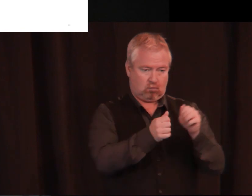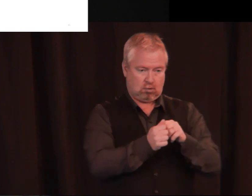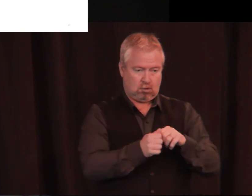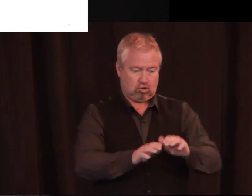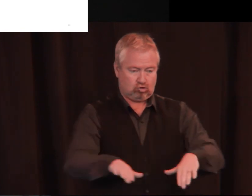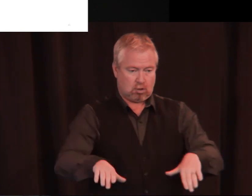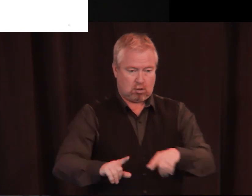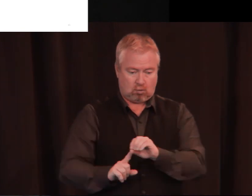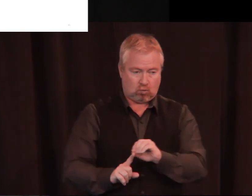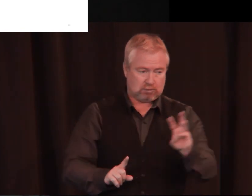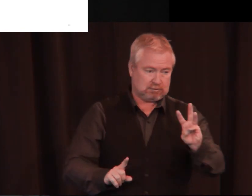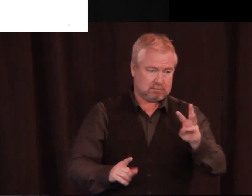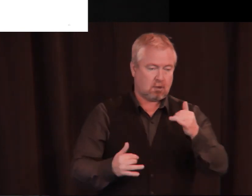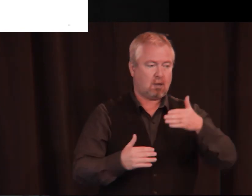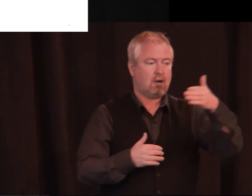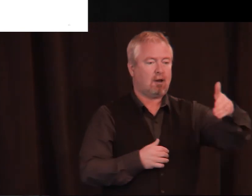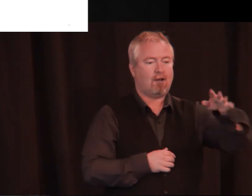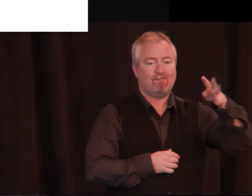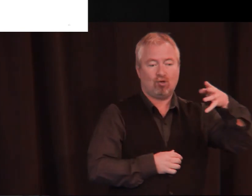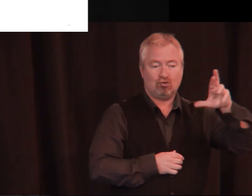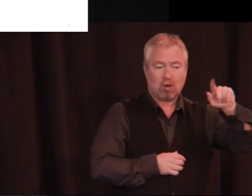and hope to continue to look at them into junior high.